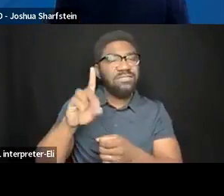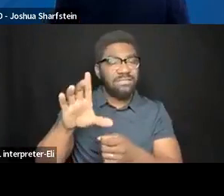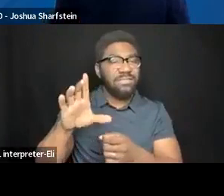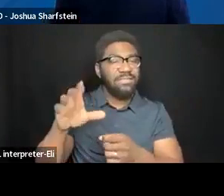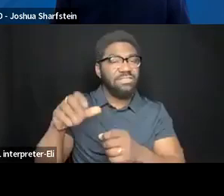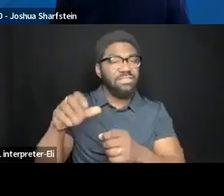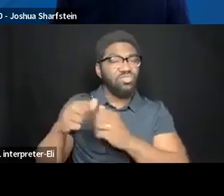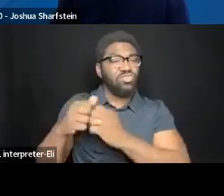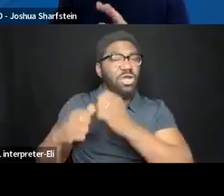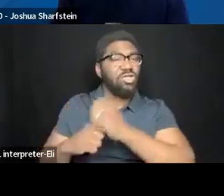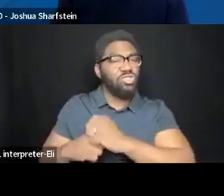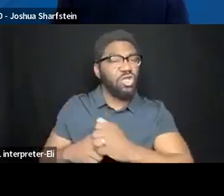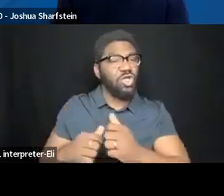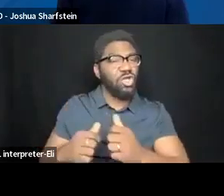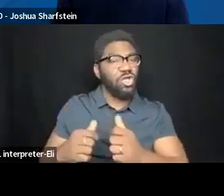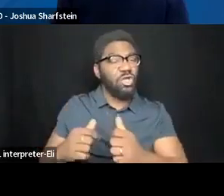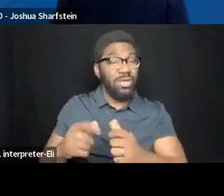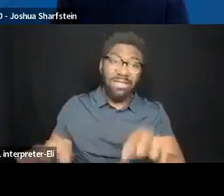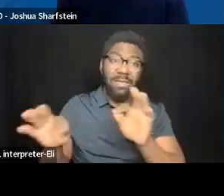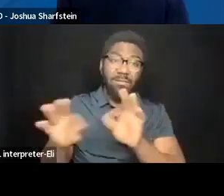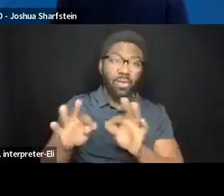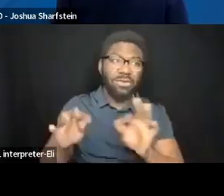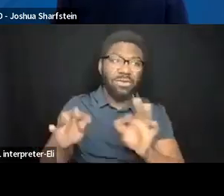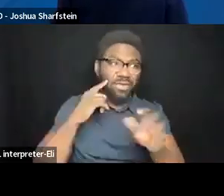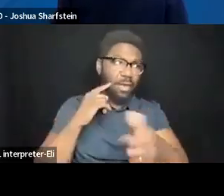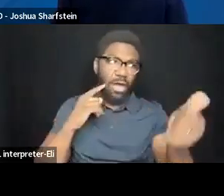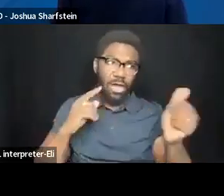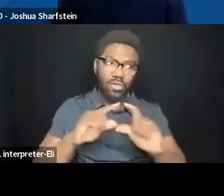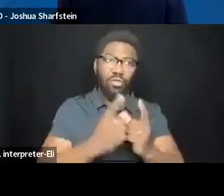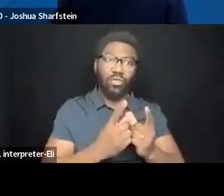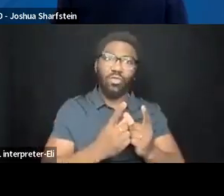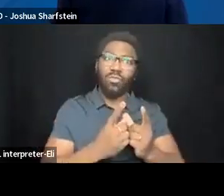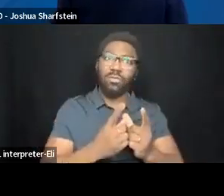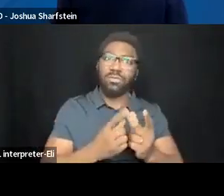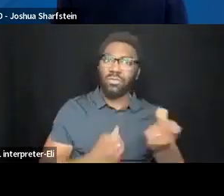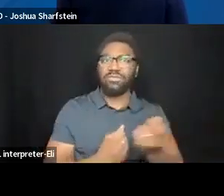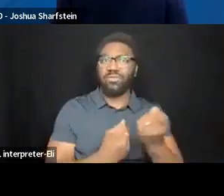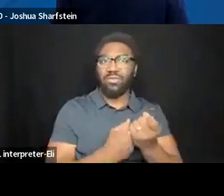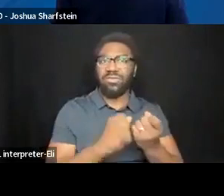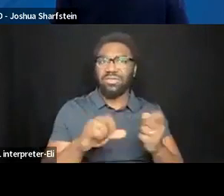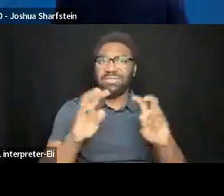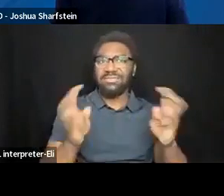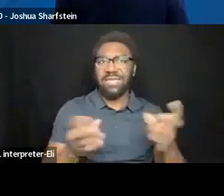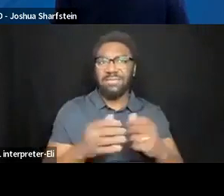I'm sure maybe 20 other groups would make that case, but we're definitely making that case in this workgroup.